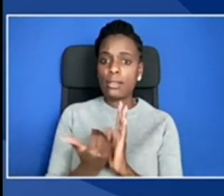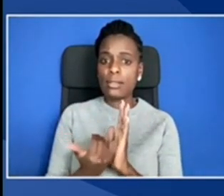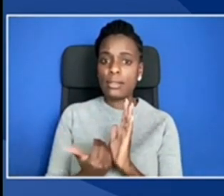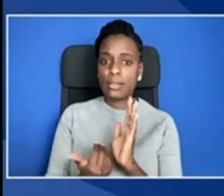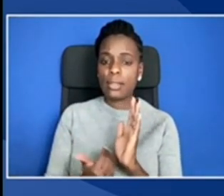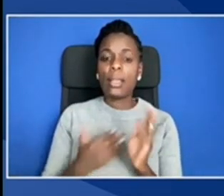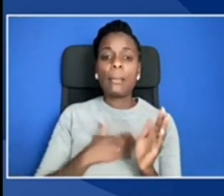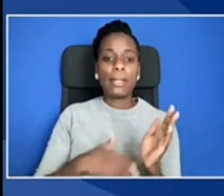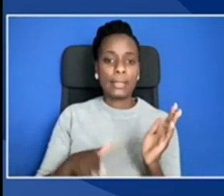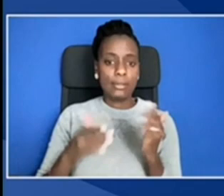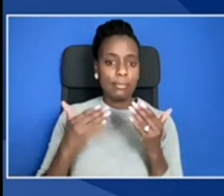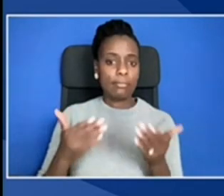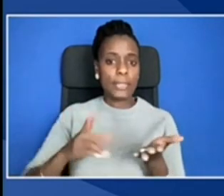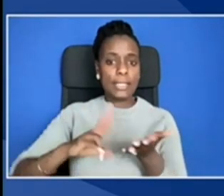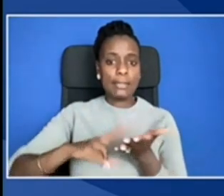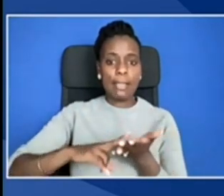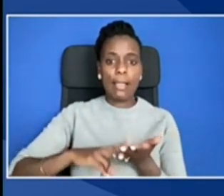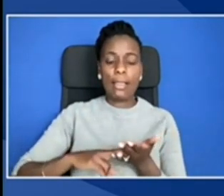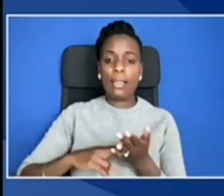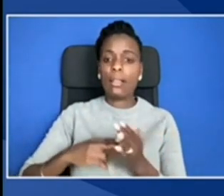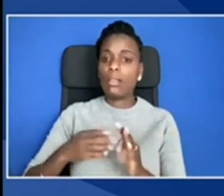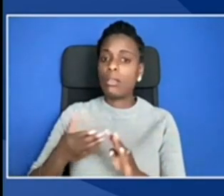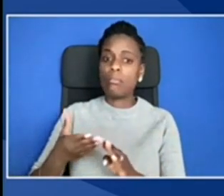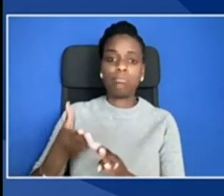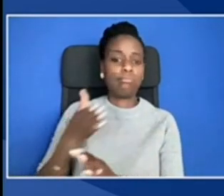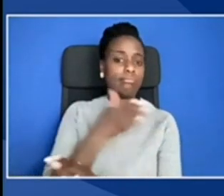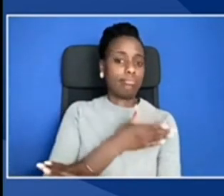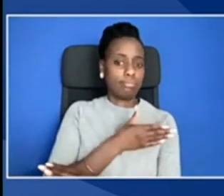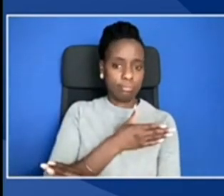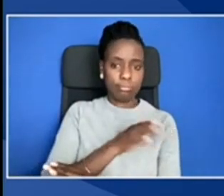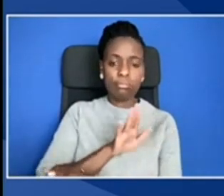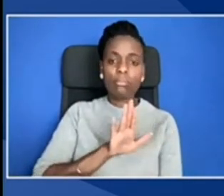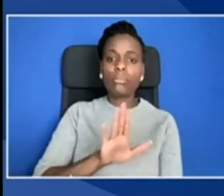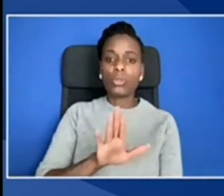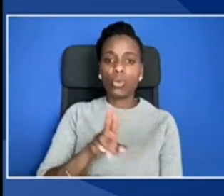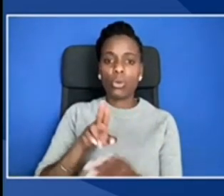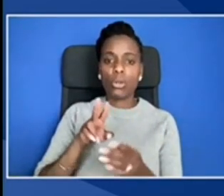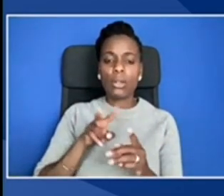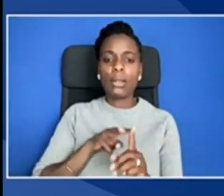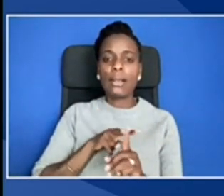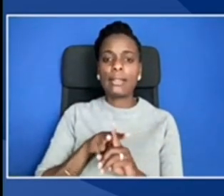in well above- well before your assigned time slot.